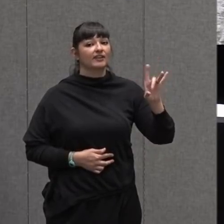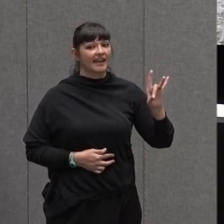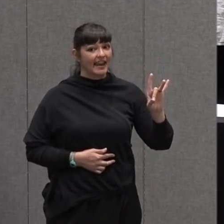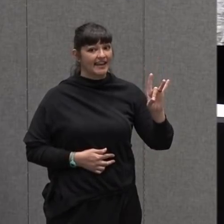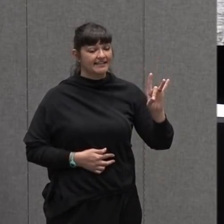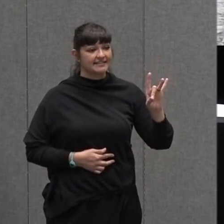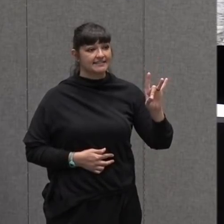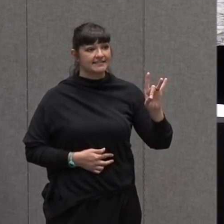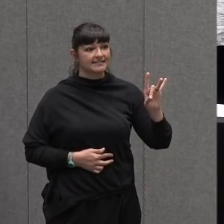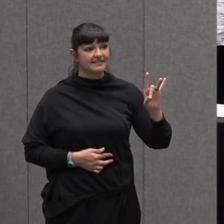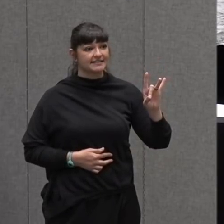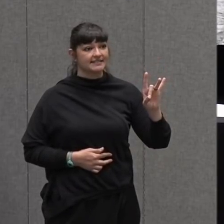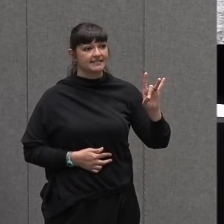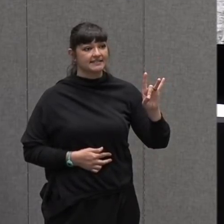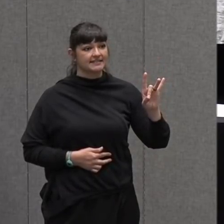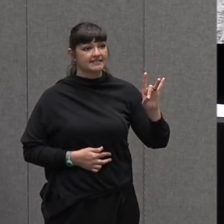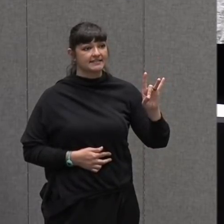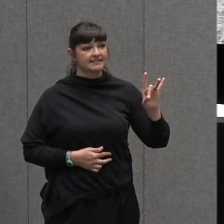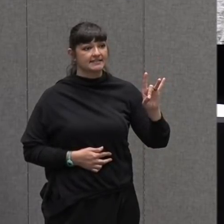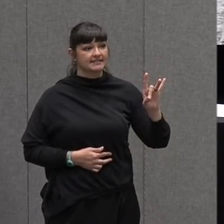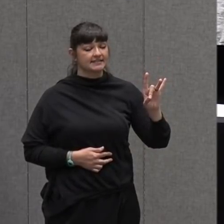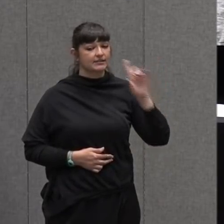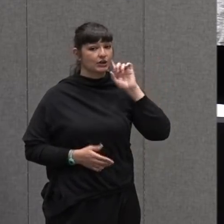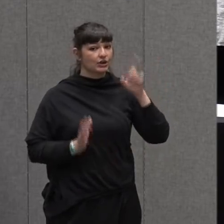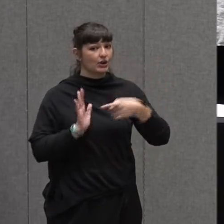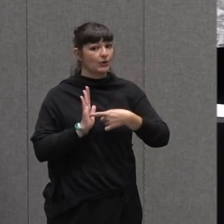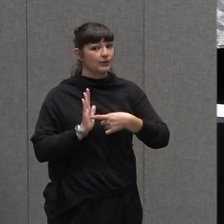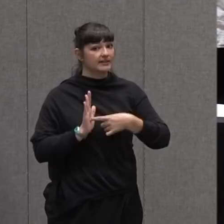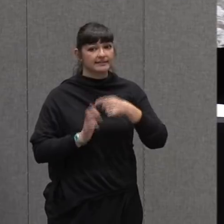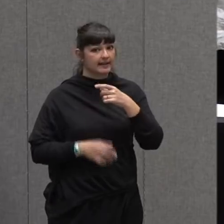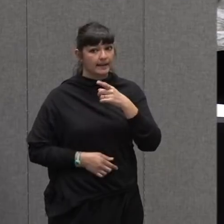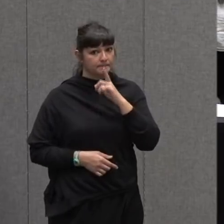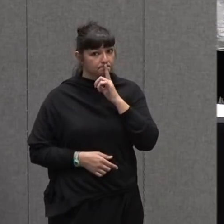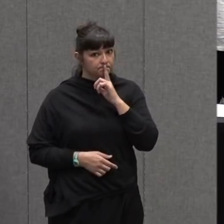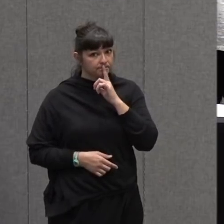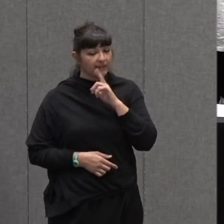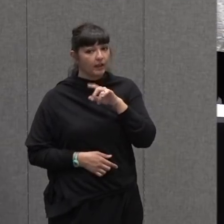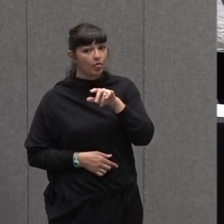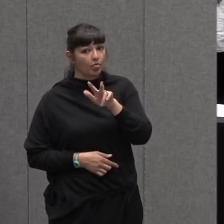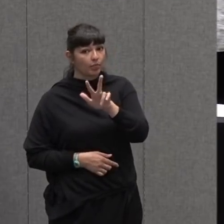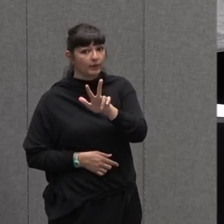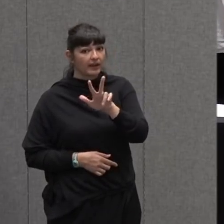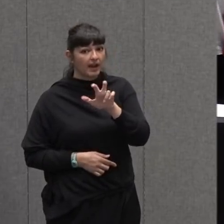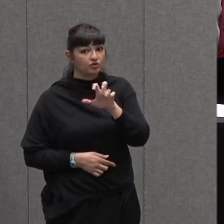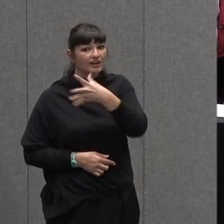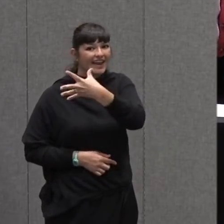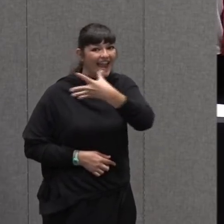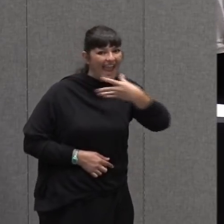You notice I did not say three hundred and eight. So make sure that you're not putting that